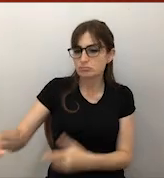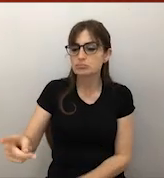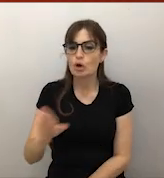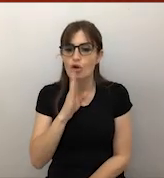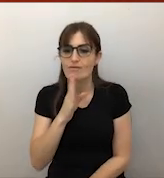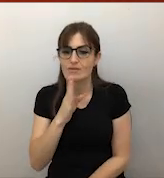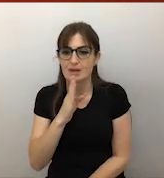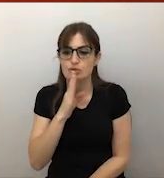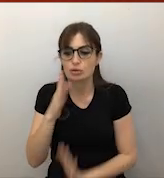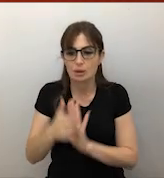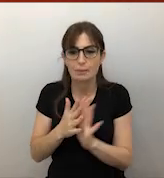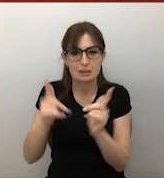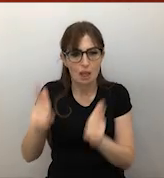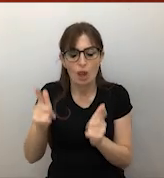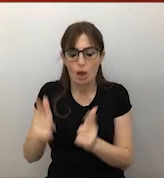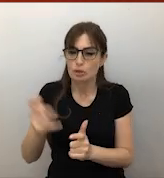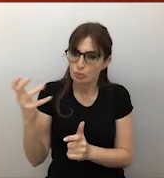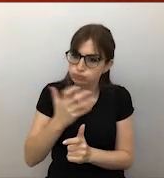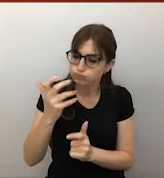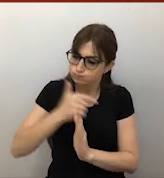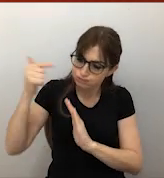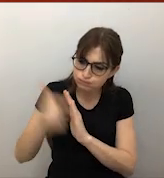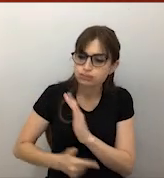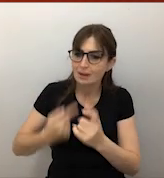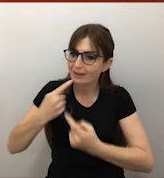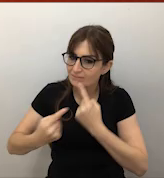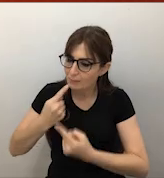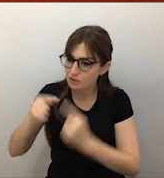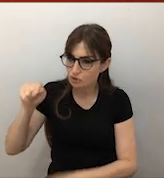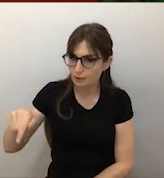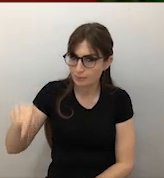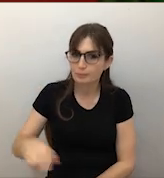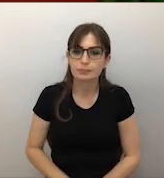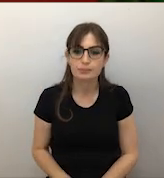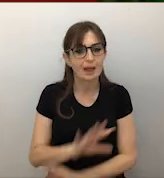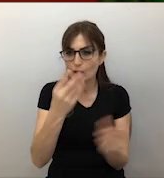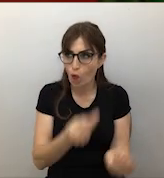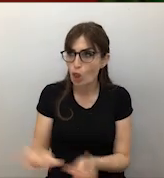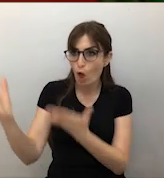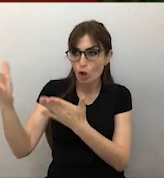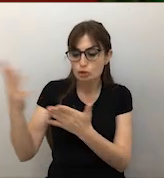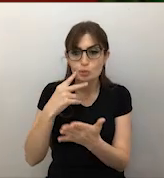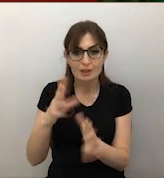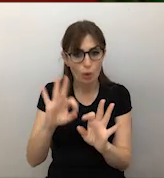therefore may contain a lot of granular operational and financial information. Though not lodged with a regulator,